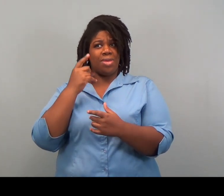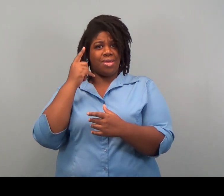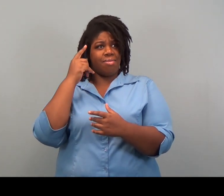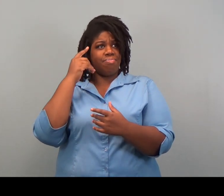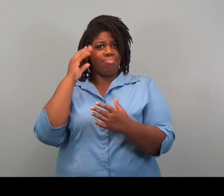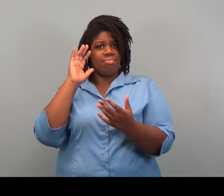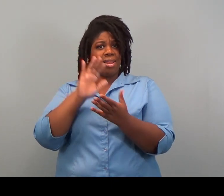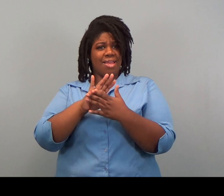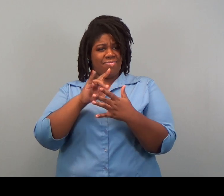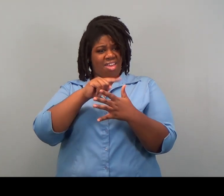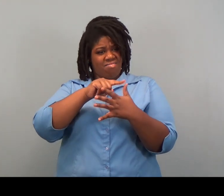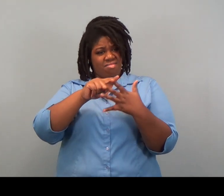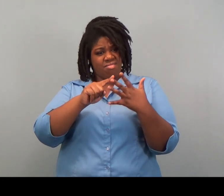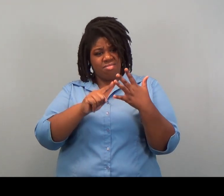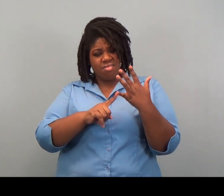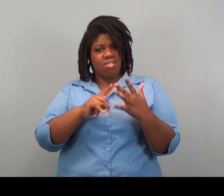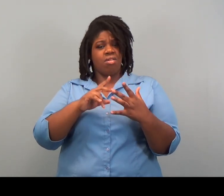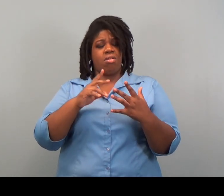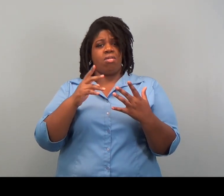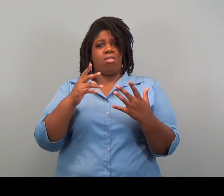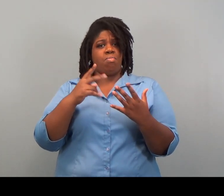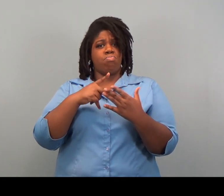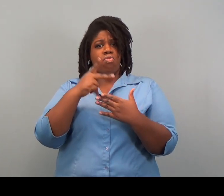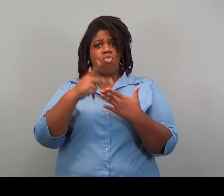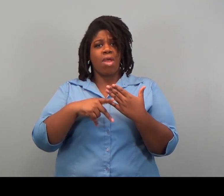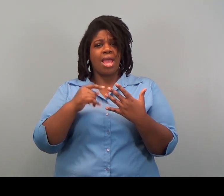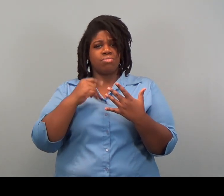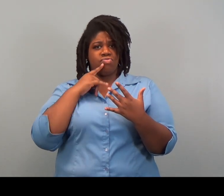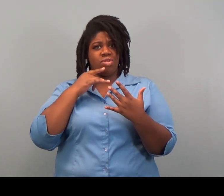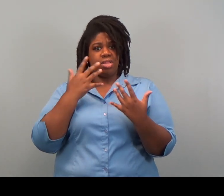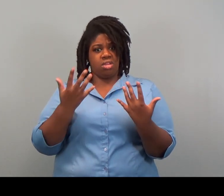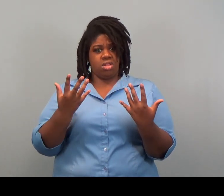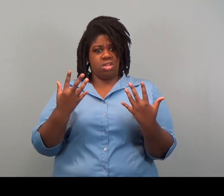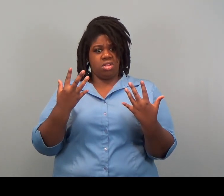And we believe that all of these programs work together synergistically